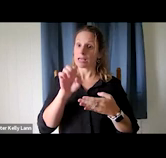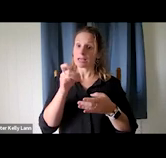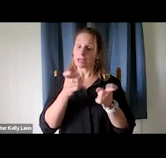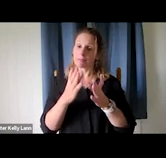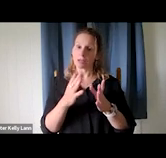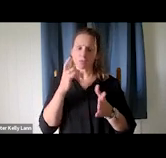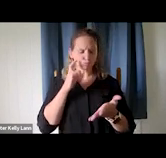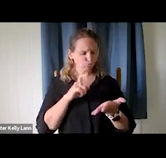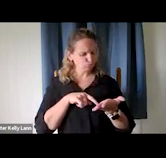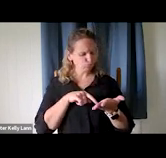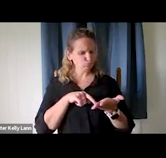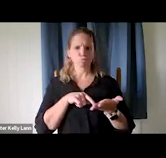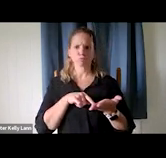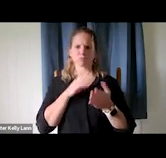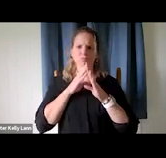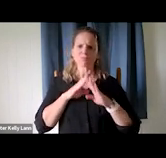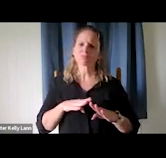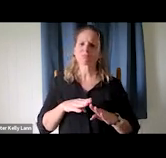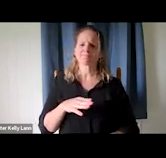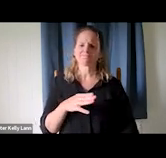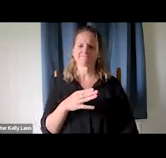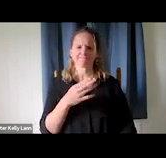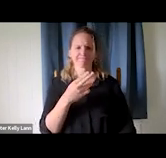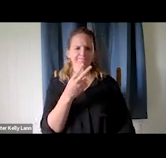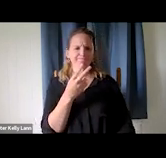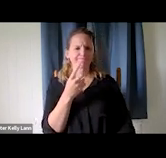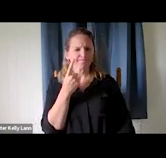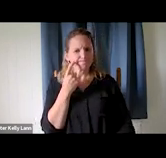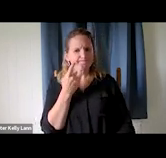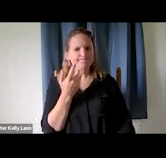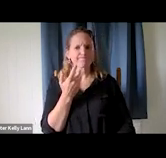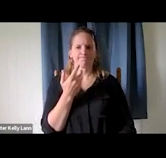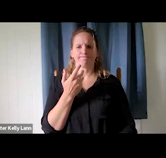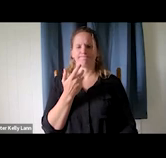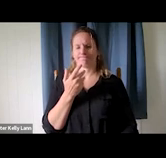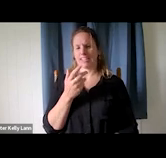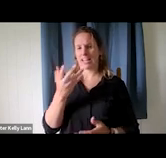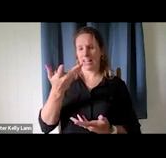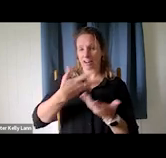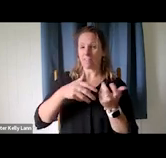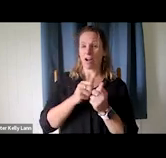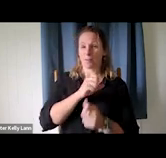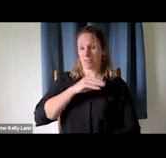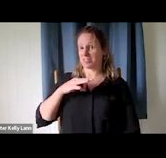that "he was quiet and suspicious, muttering, and had little interaction with staff and refused group."